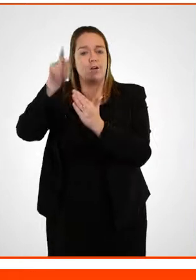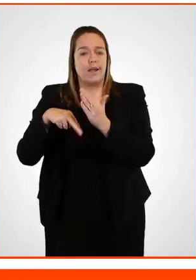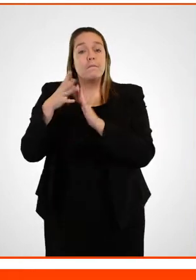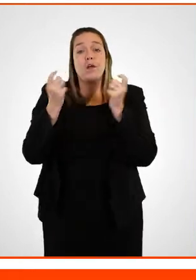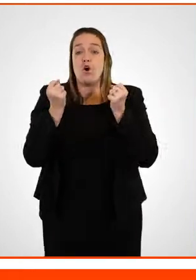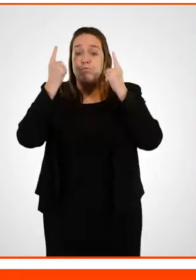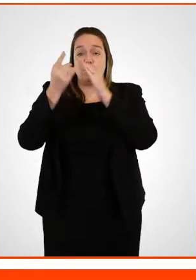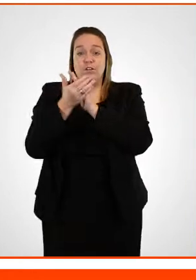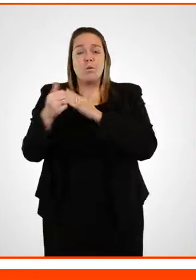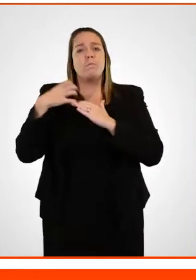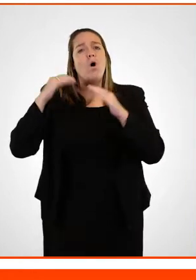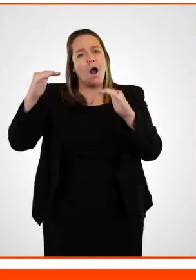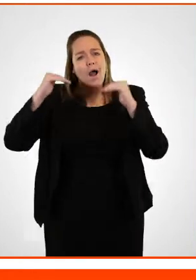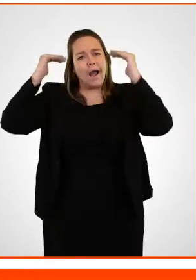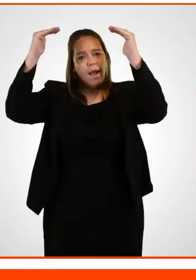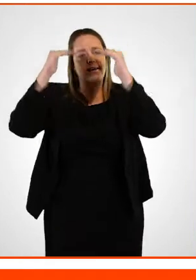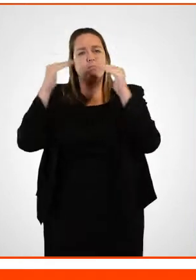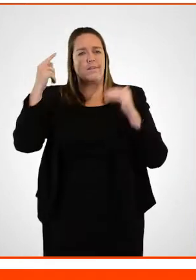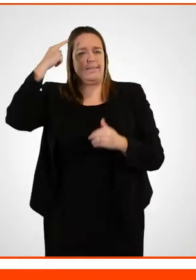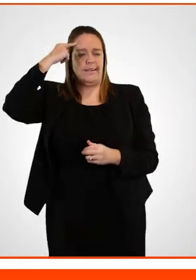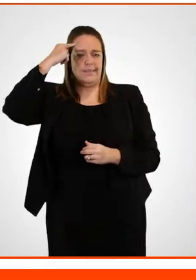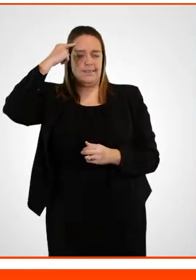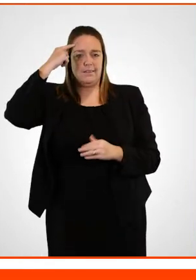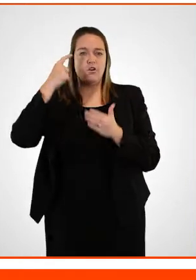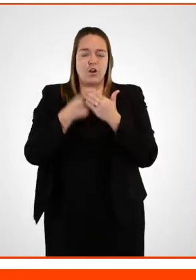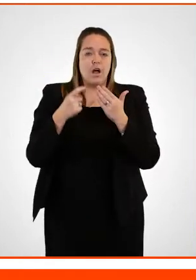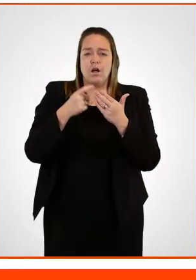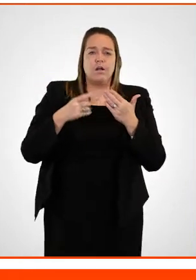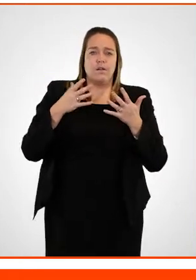for higher-level thinking rather than just trying to figure out